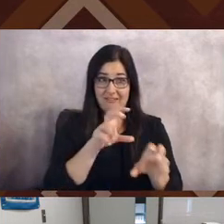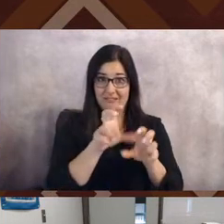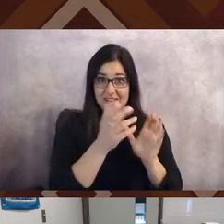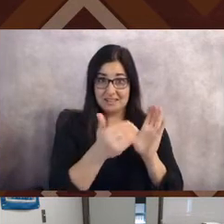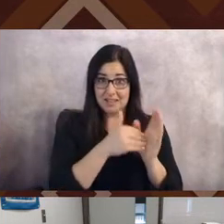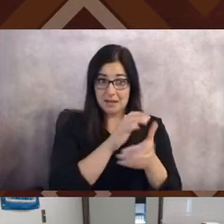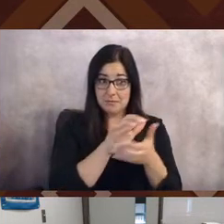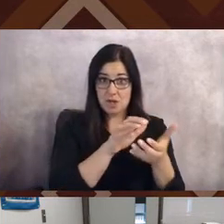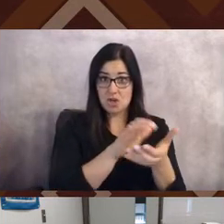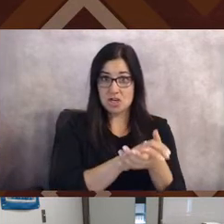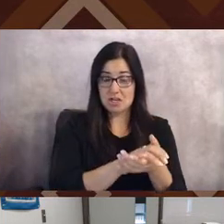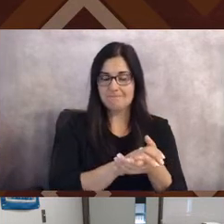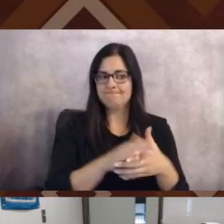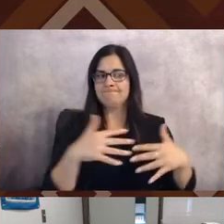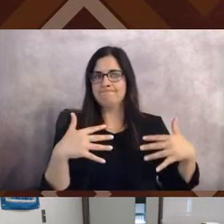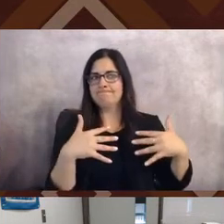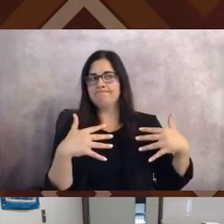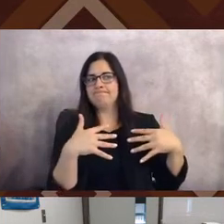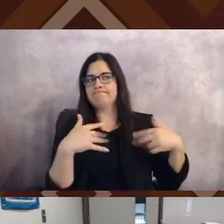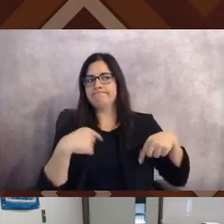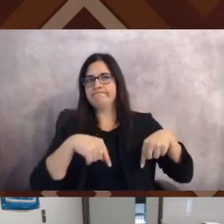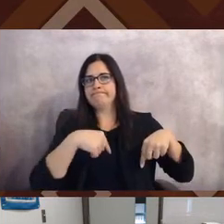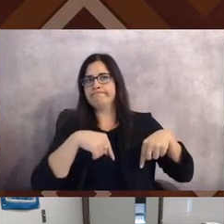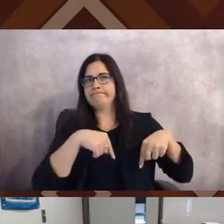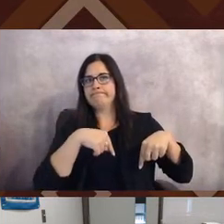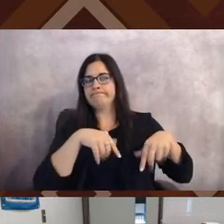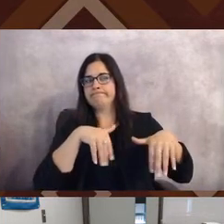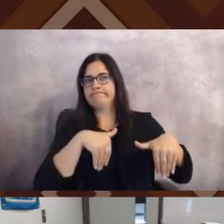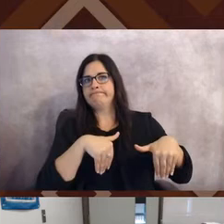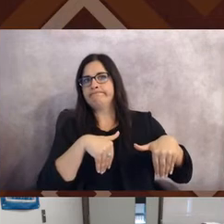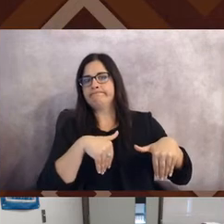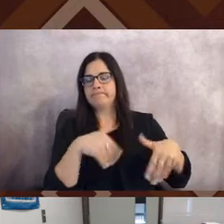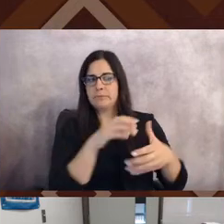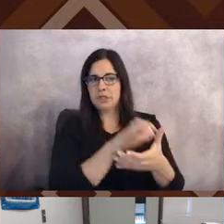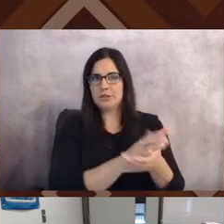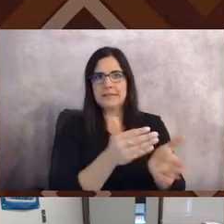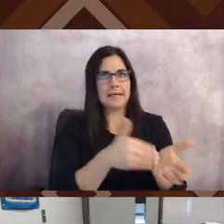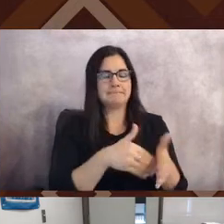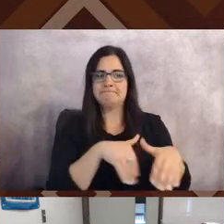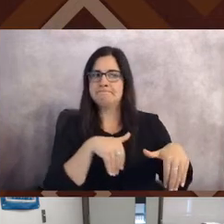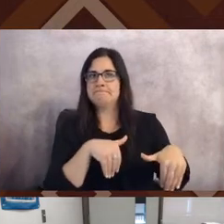or scared of getting married again. That's how I see it and most likely